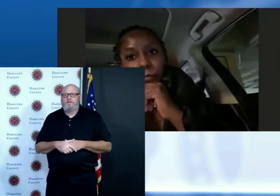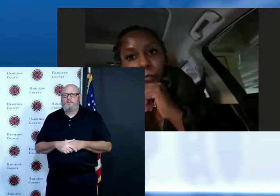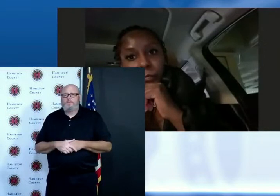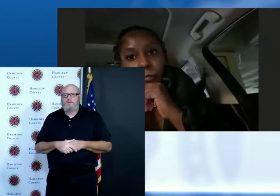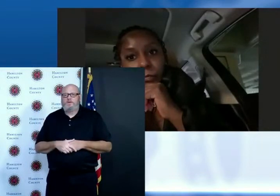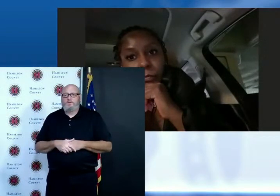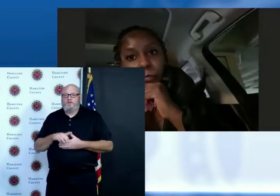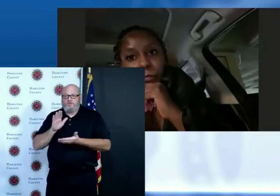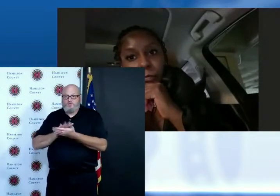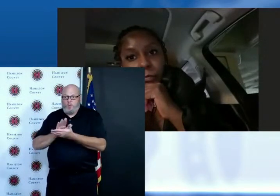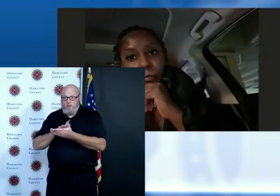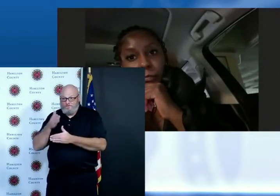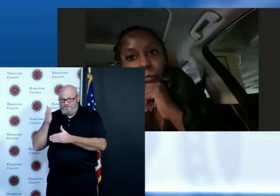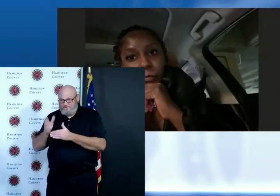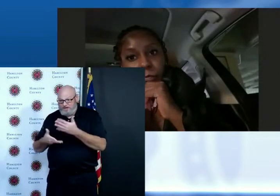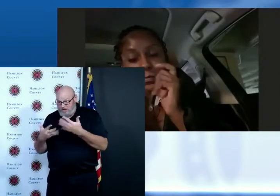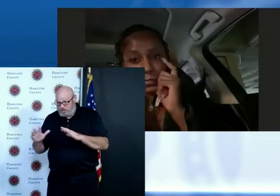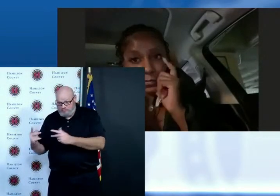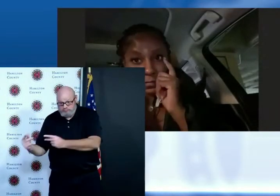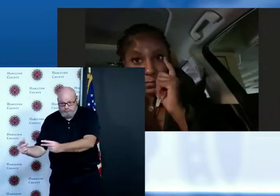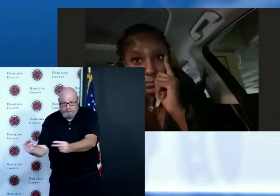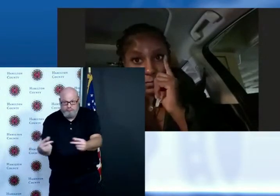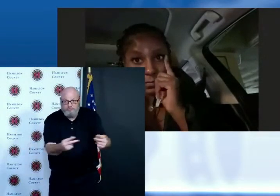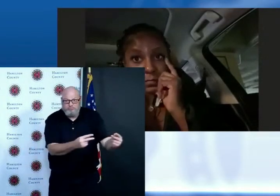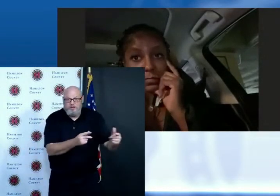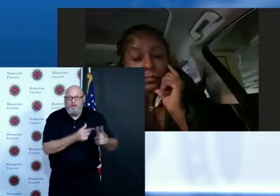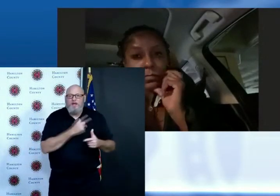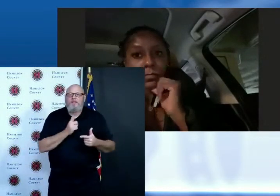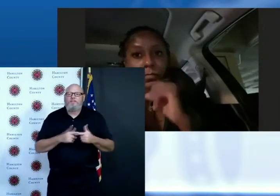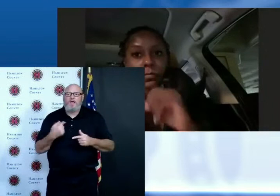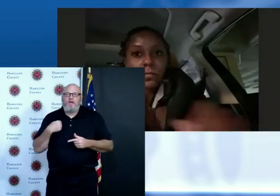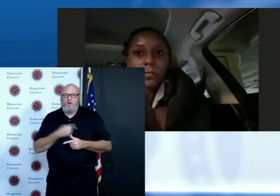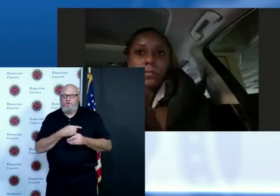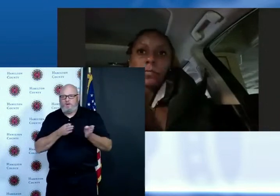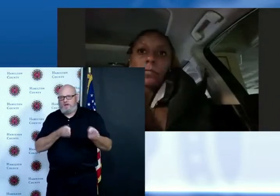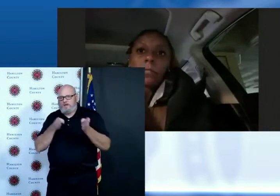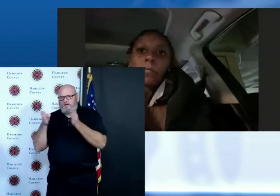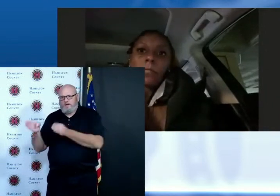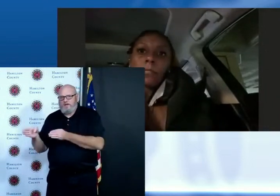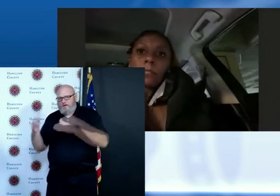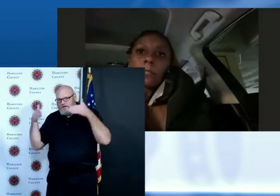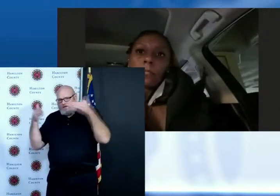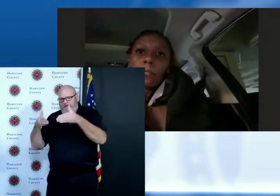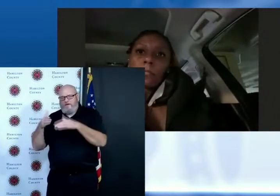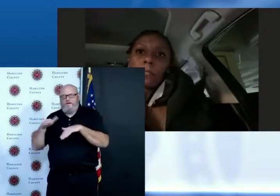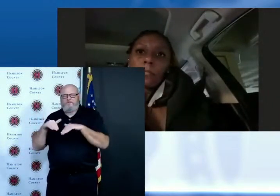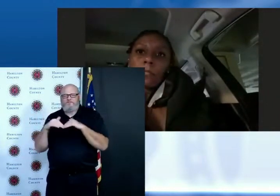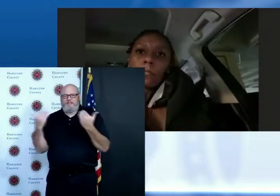to use all of those vaccines directly for those in our phase 1B allocation and then additional